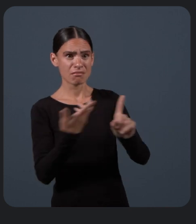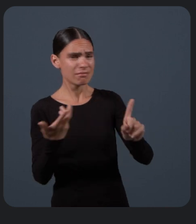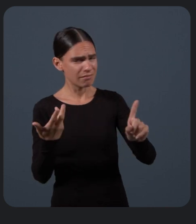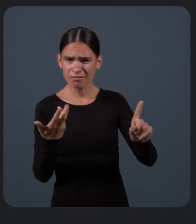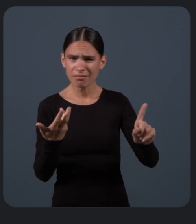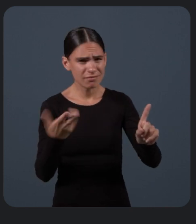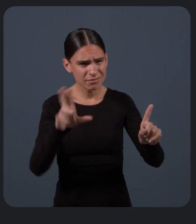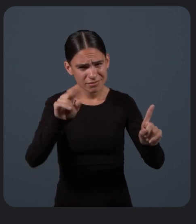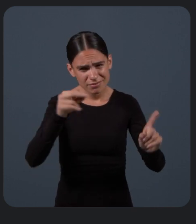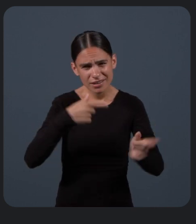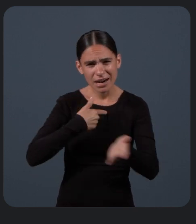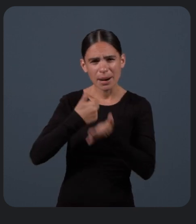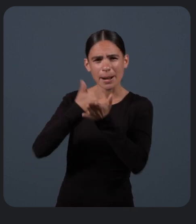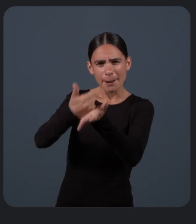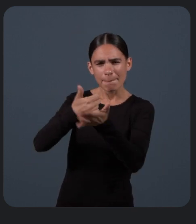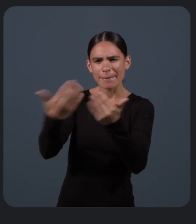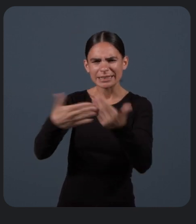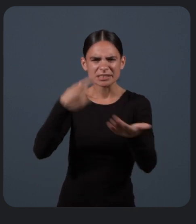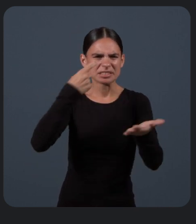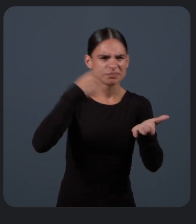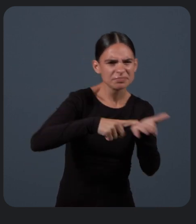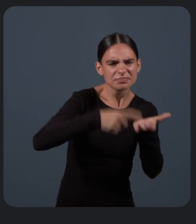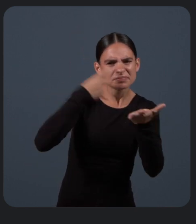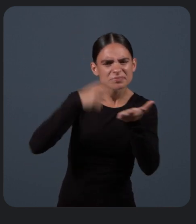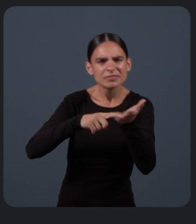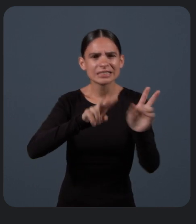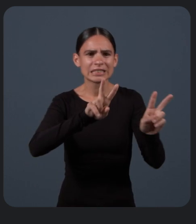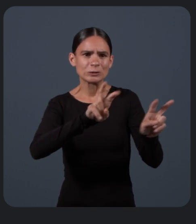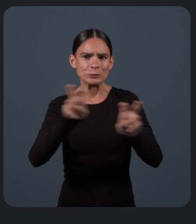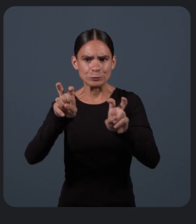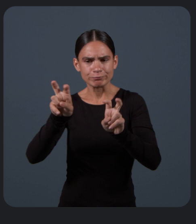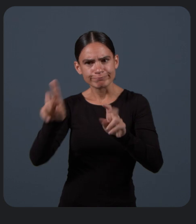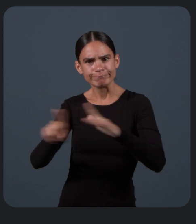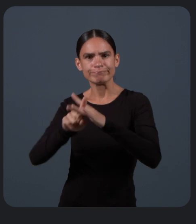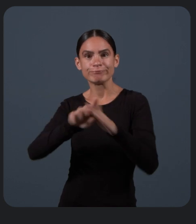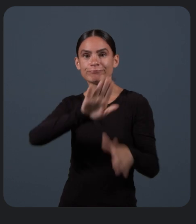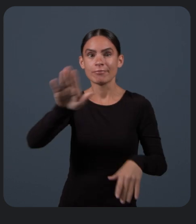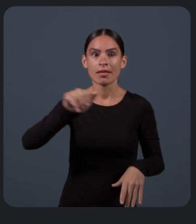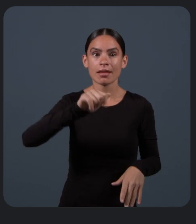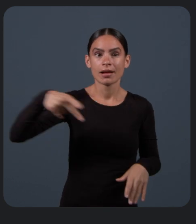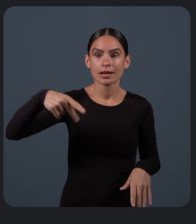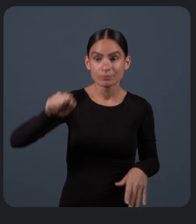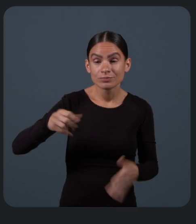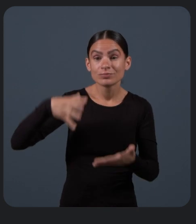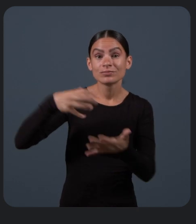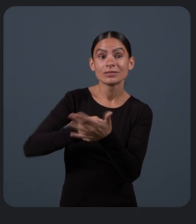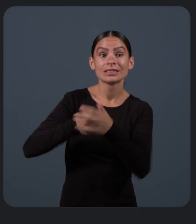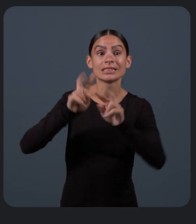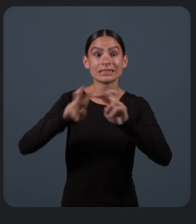potential issues in your apps. Crashlytics tracks crashes and the events that led up to them.